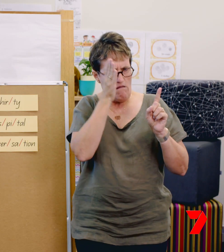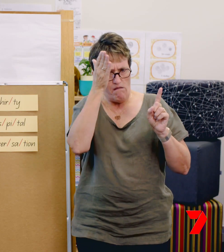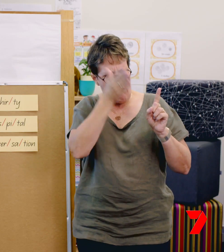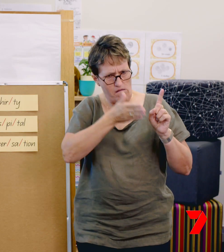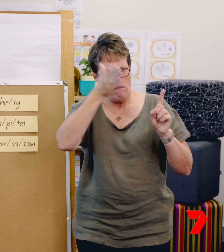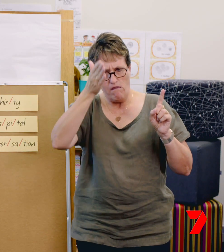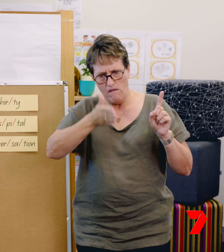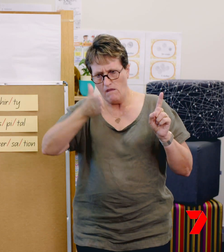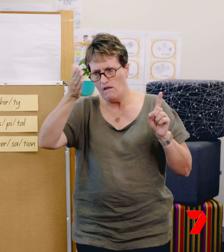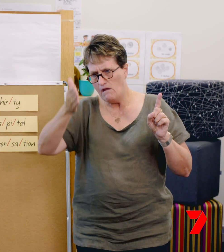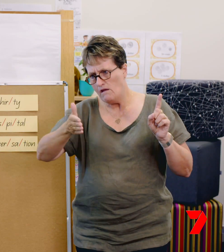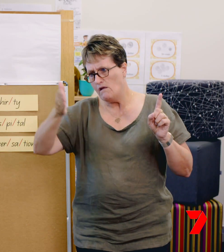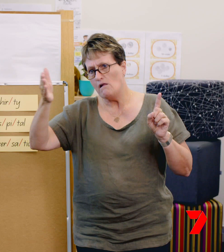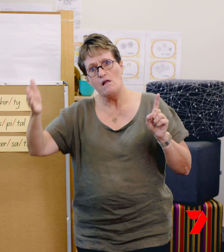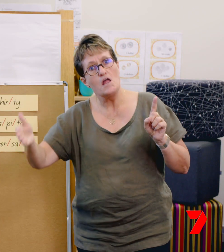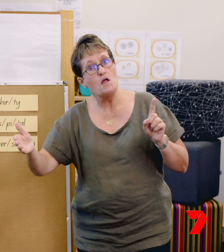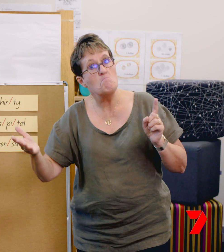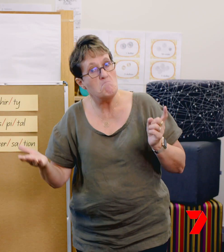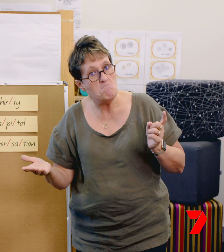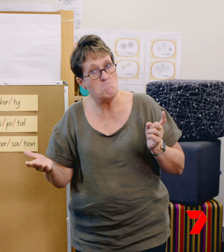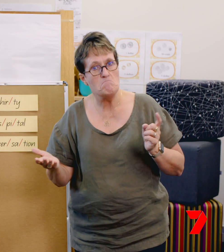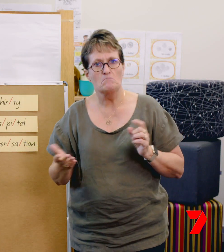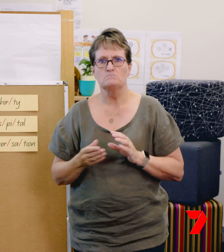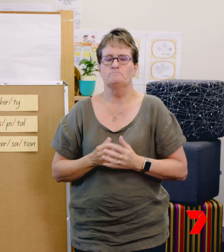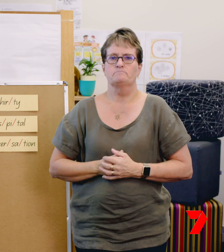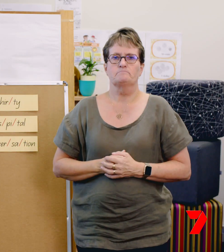A syllable is a unit of sound within a word.